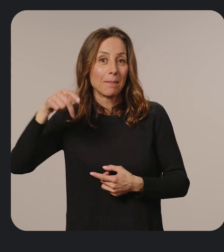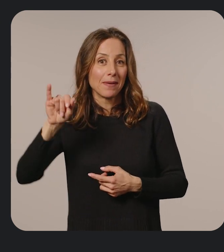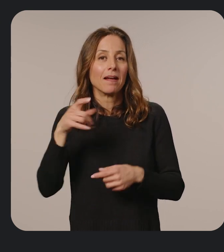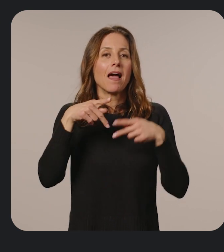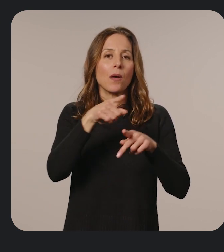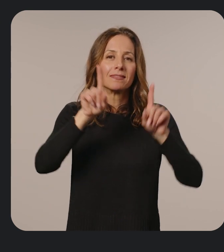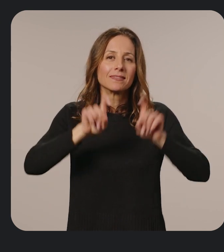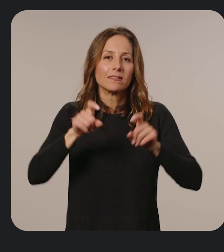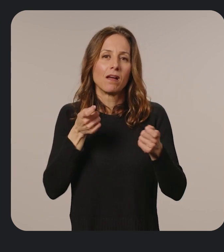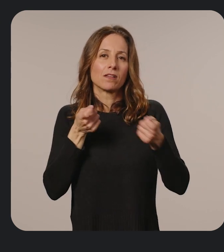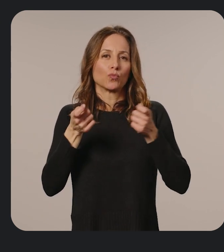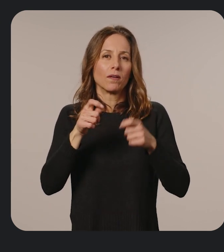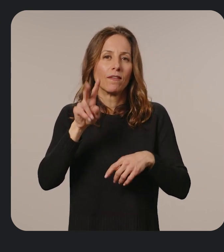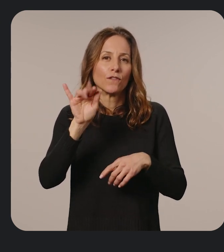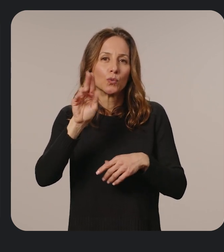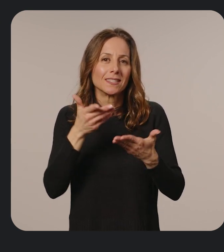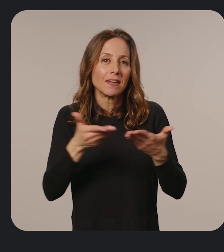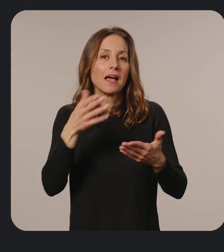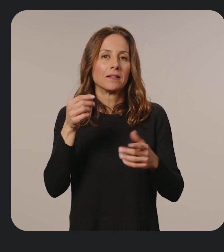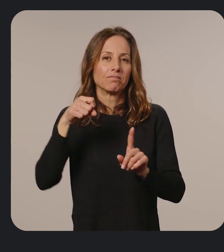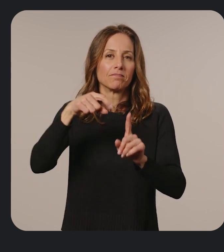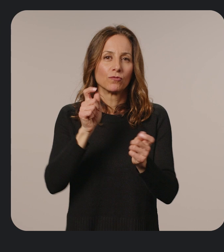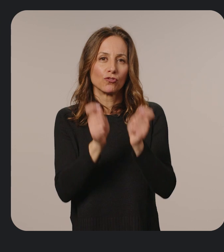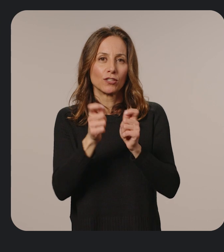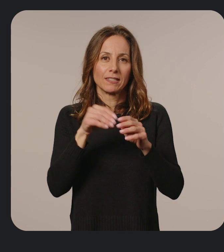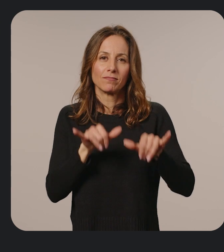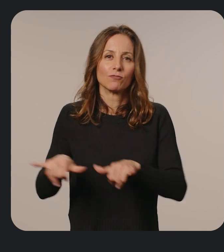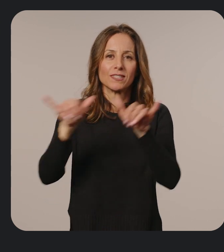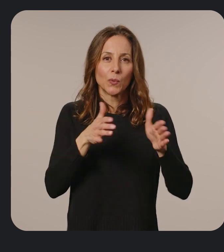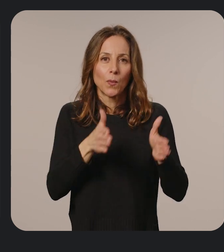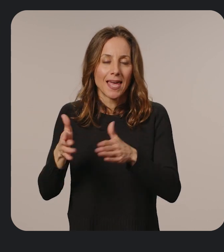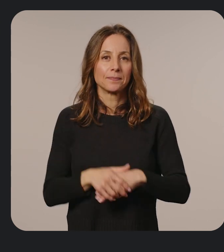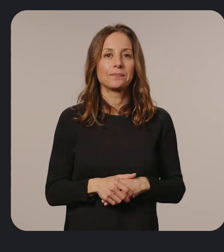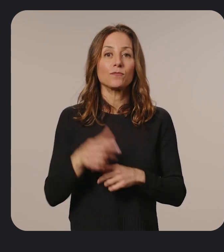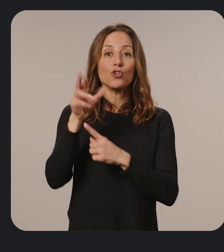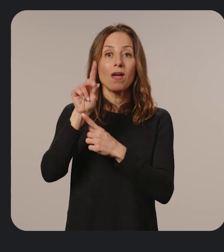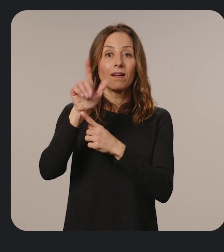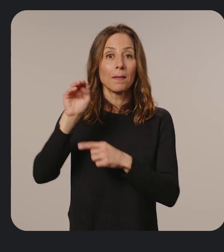API, which allows your test to control virtual devices and trigger configuration changes in a synchronous way,